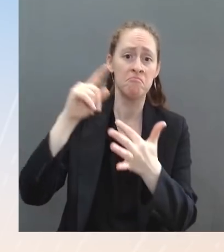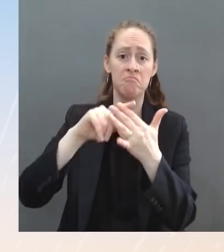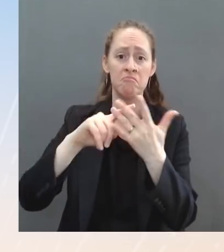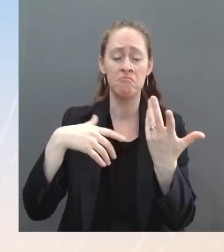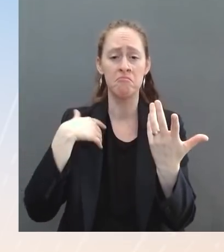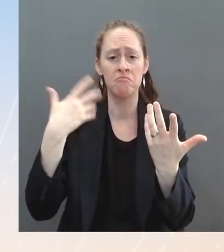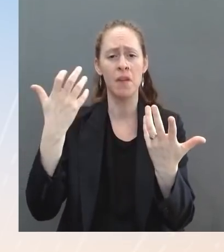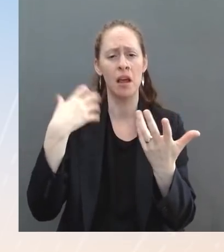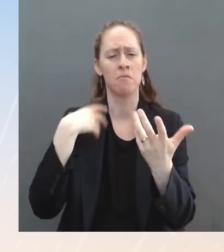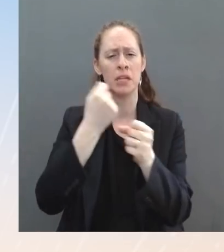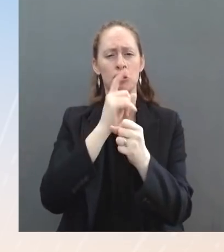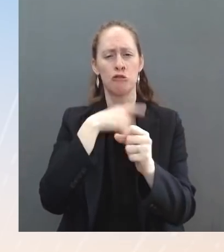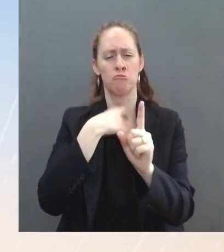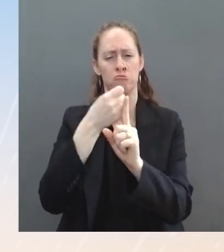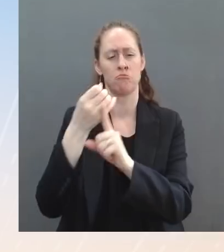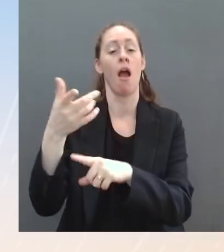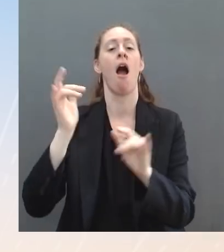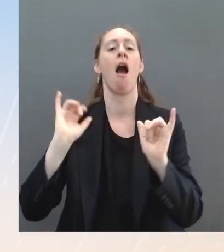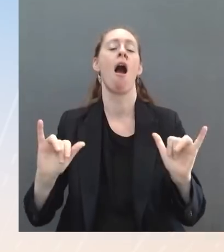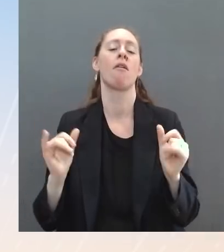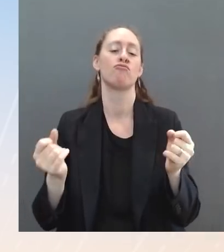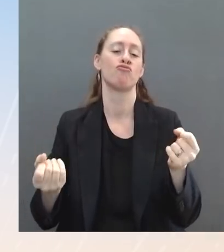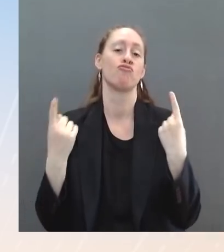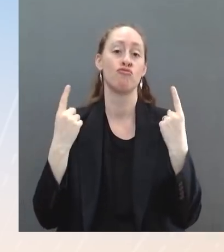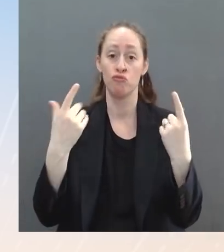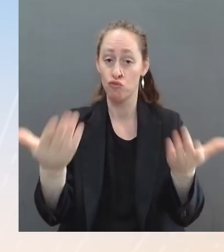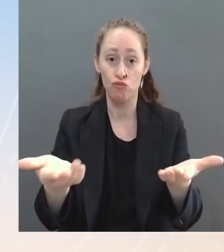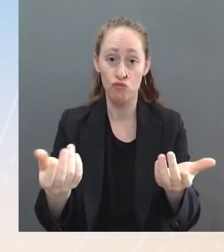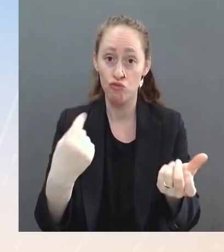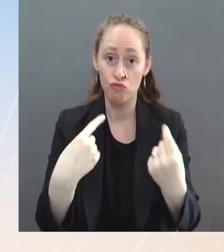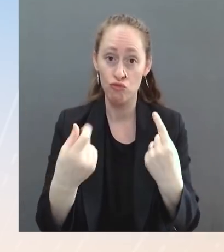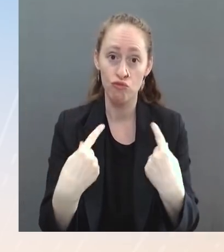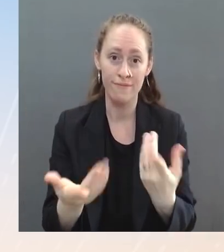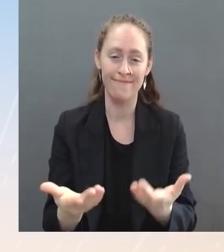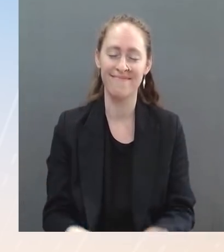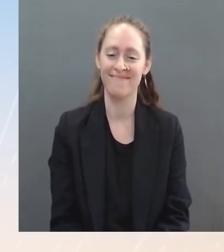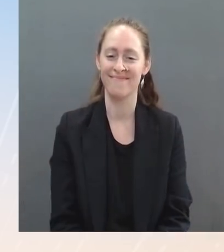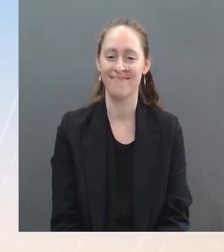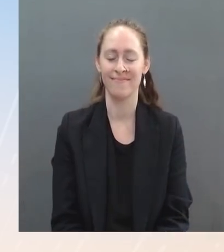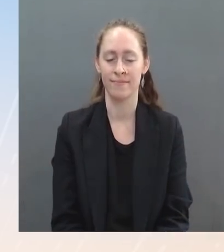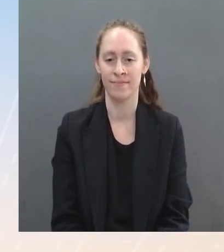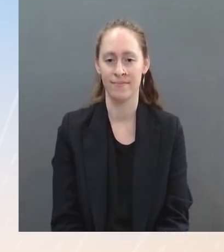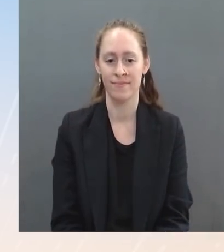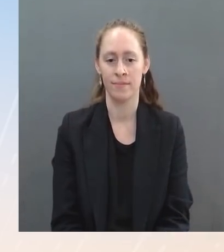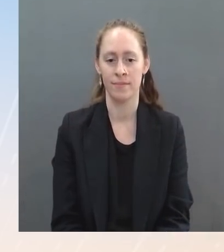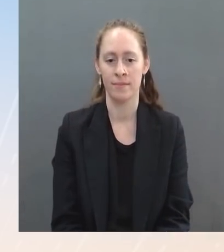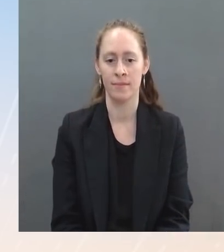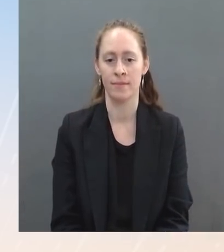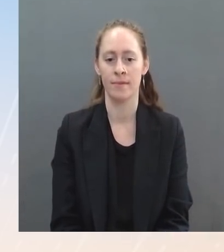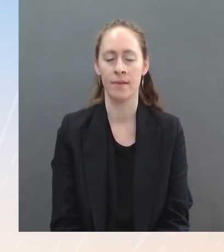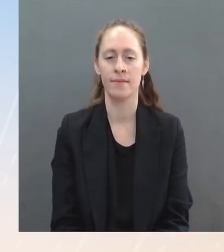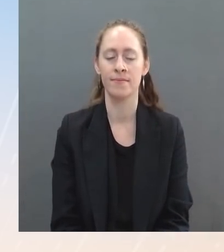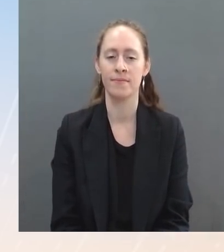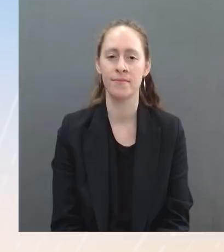The Press: Great. Kate, thank you. Two questions, Brian. Thank you for being here. One, to the figure "1 million barrels per day"